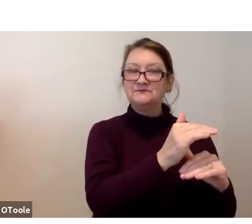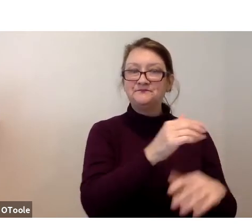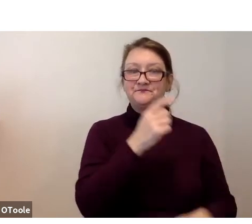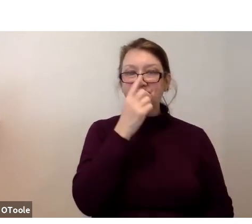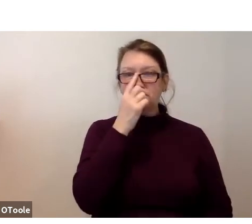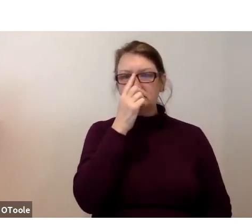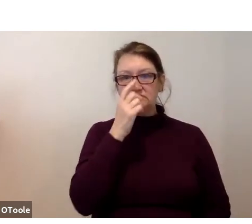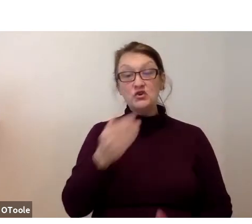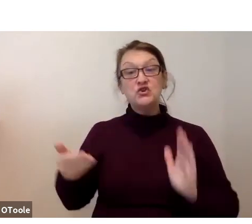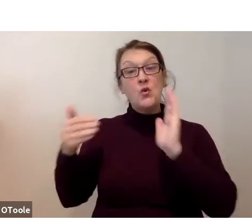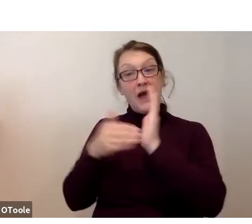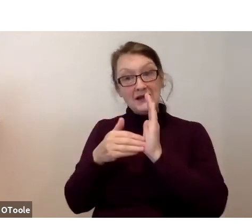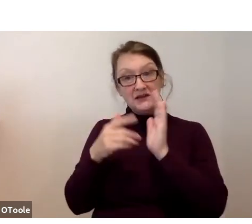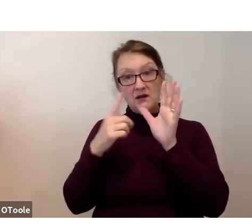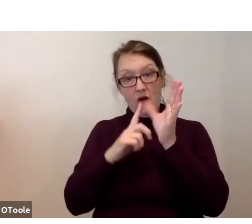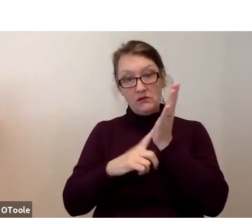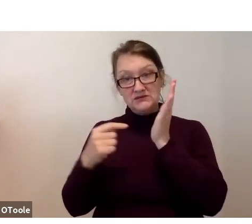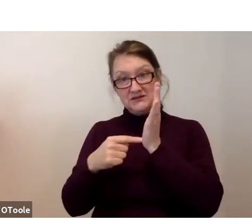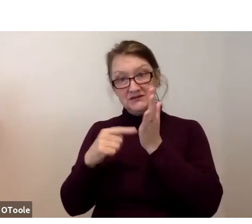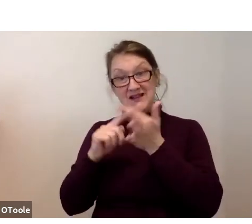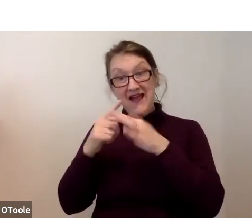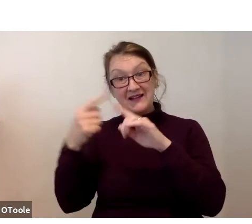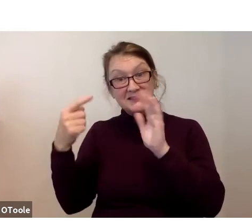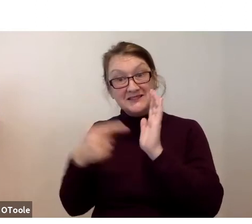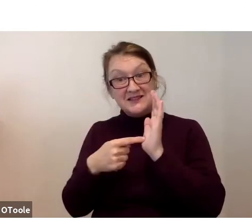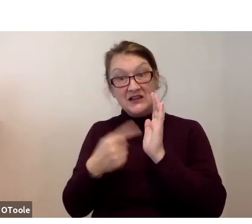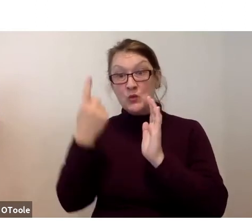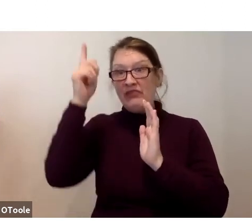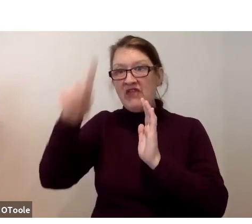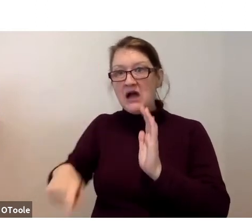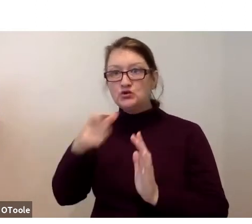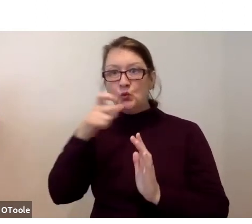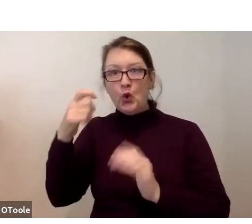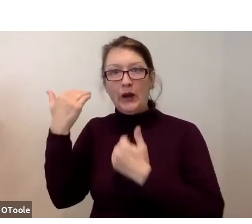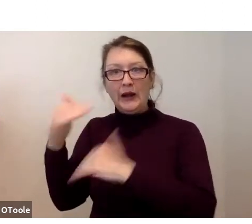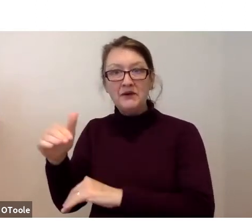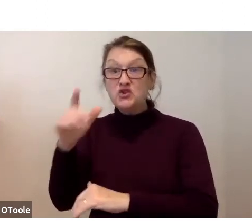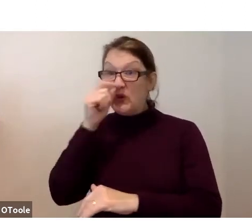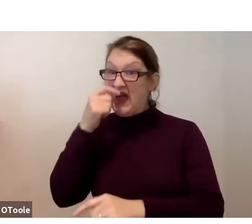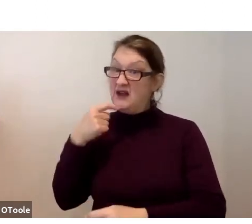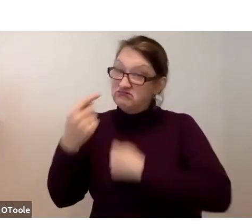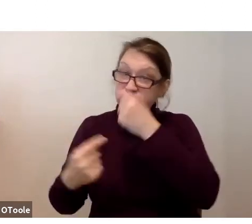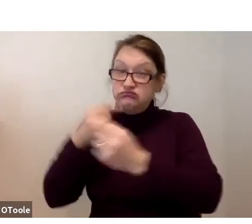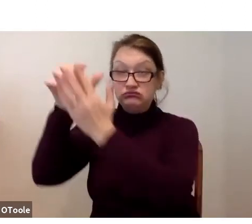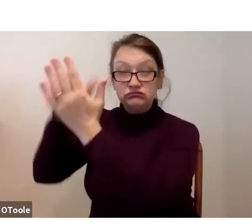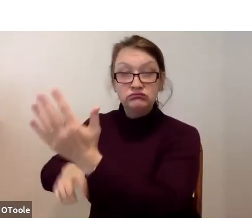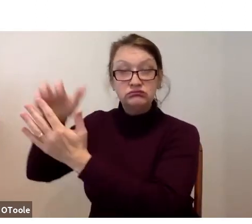Alt text has a 1000 word limits you can be really detailed for your picture.